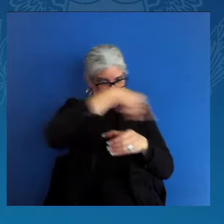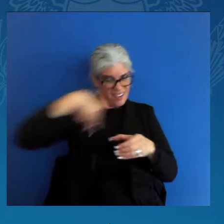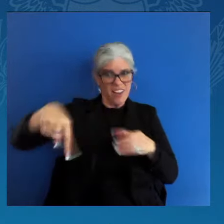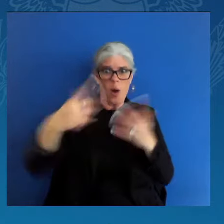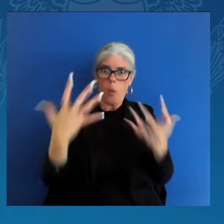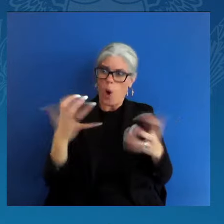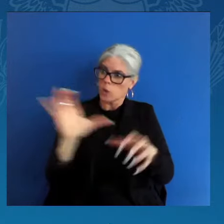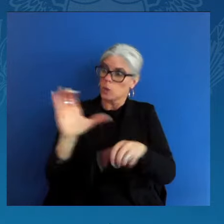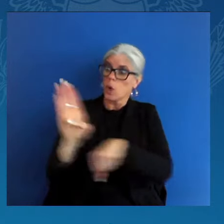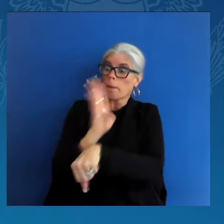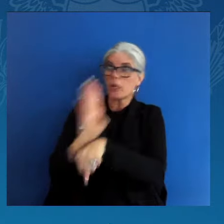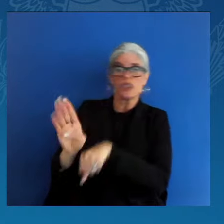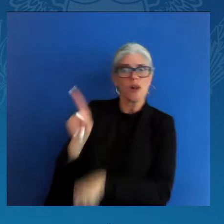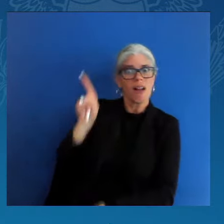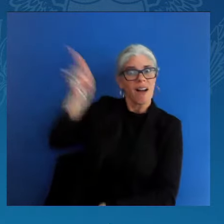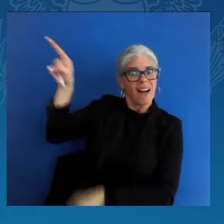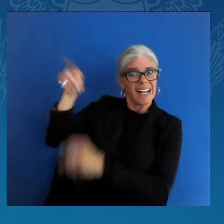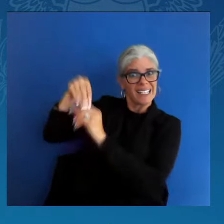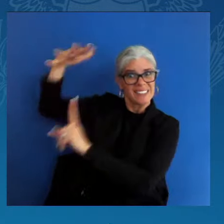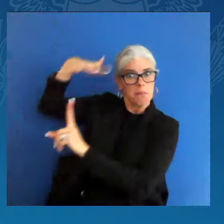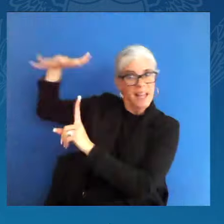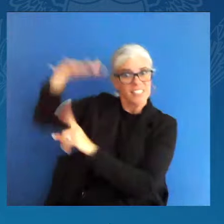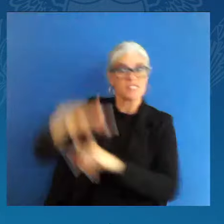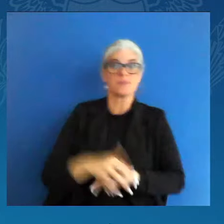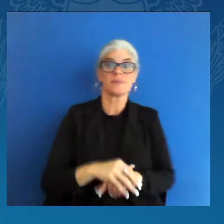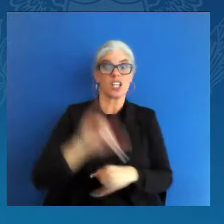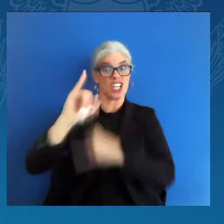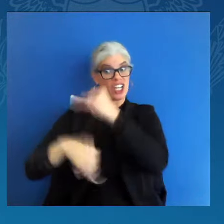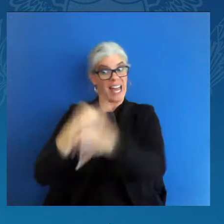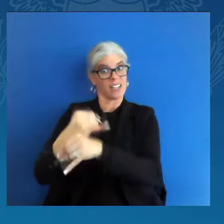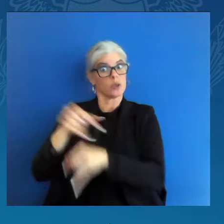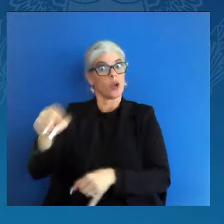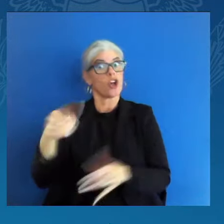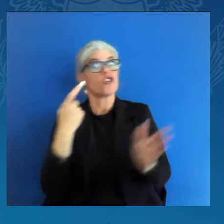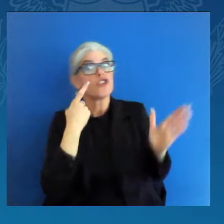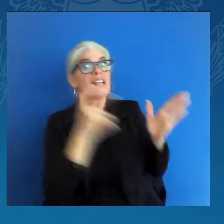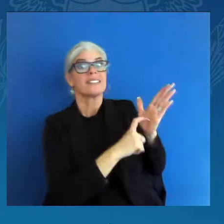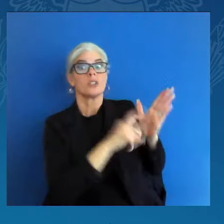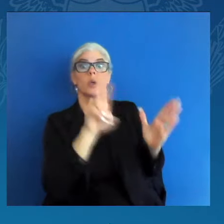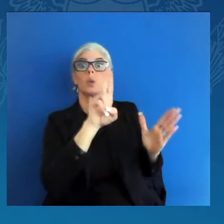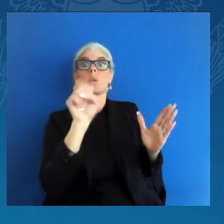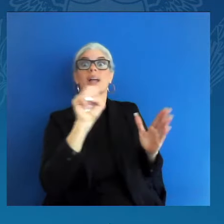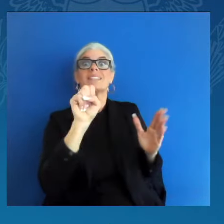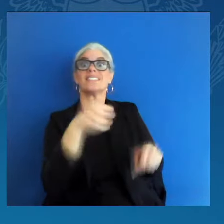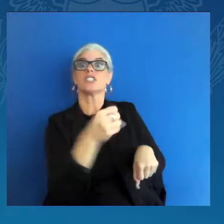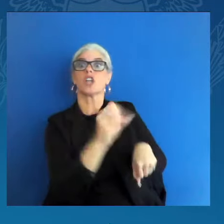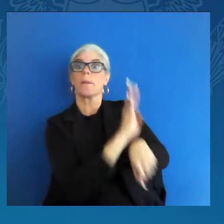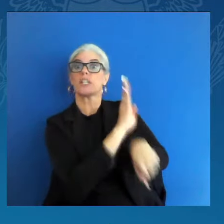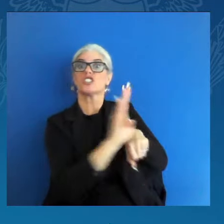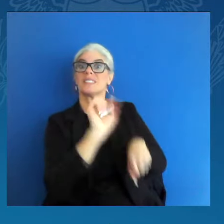commercial space authorizations will reduce duplication between foreign governments and eliminating dual licensing